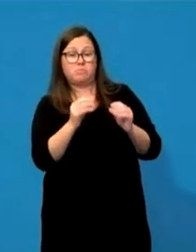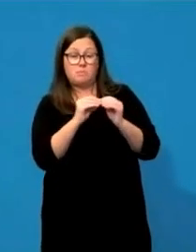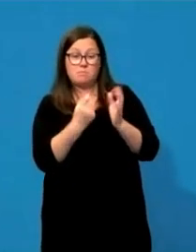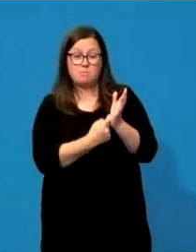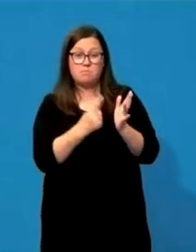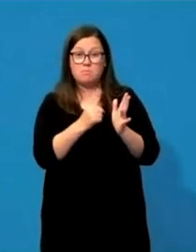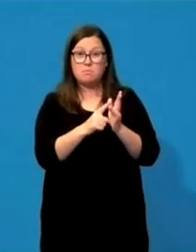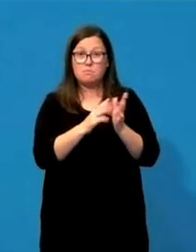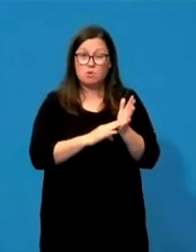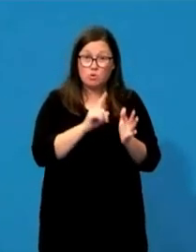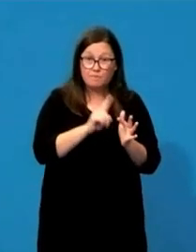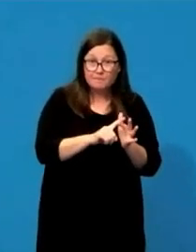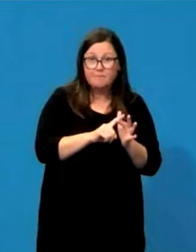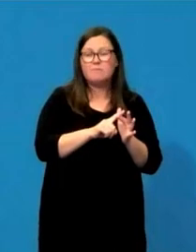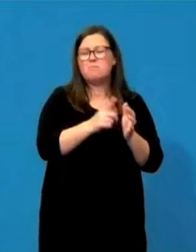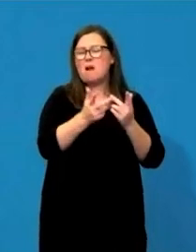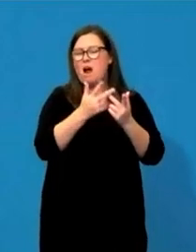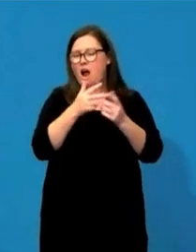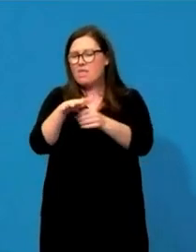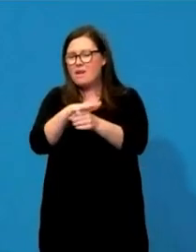of services, but not so much here in the Valley.